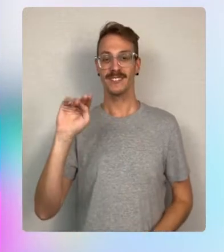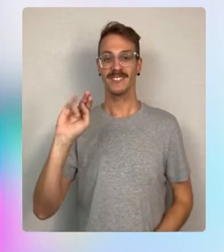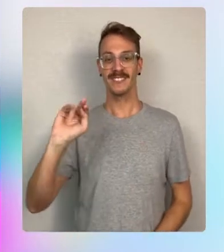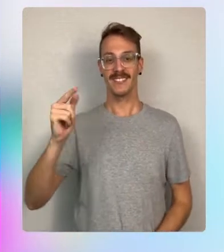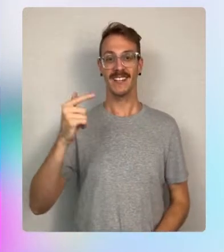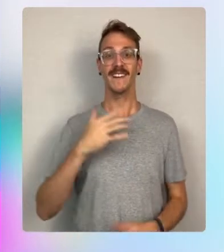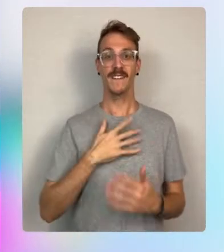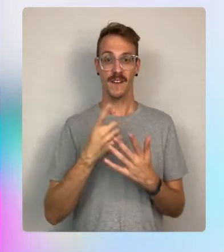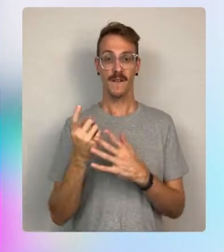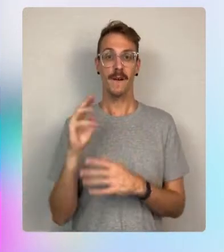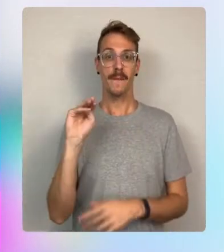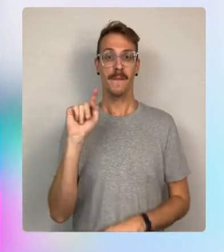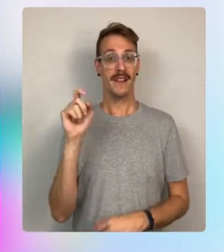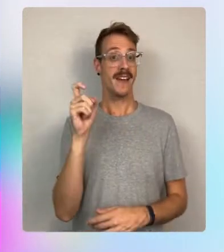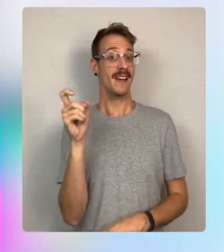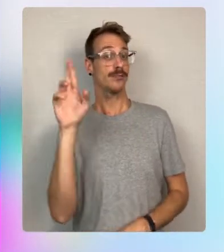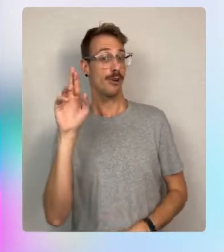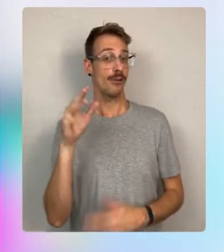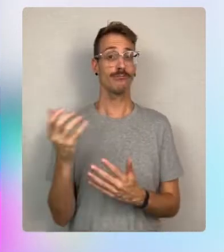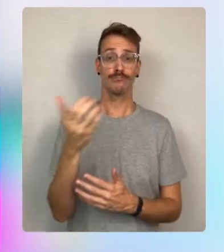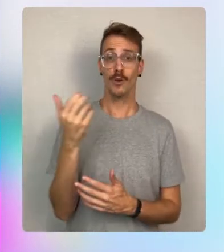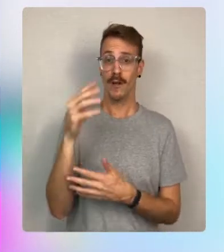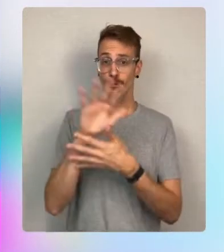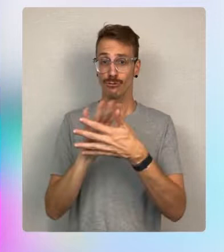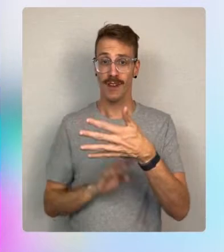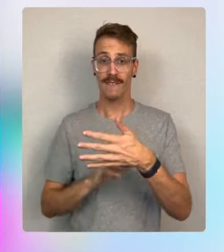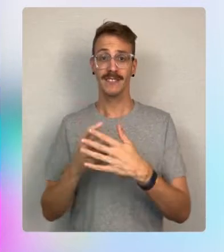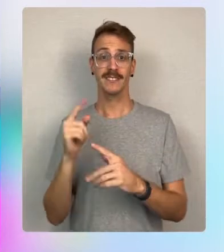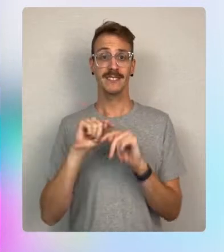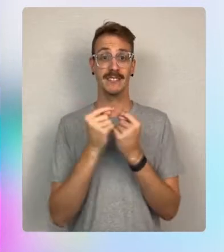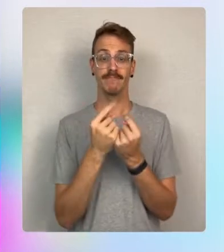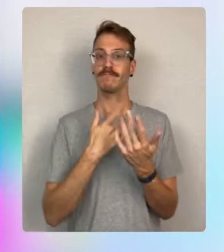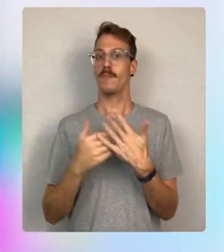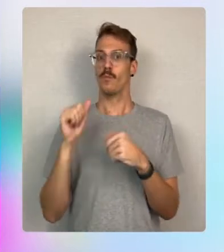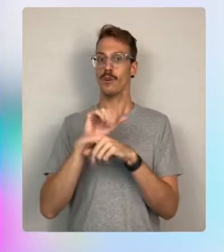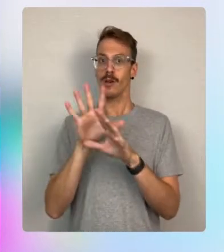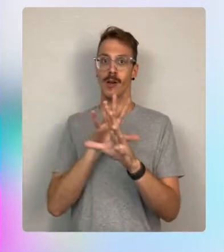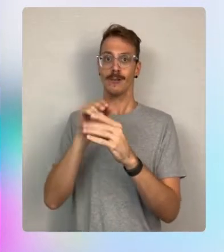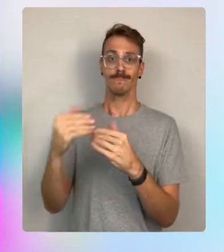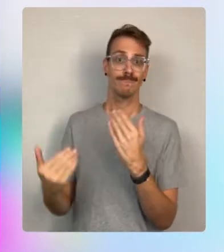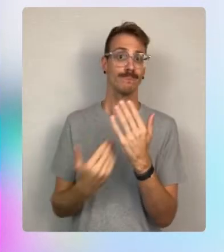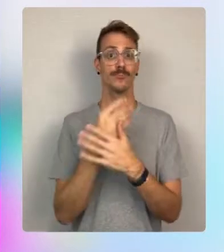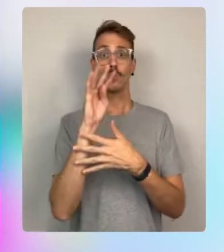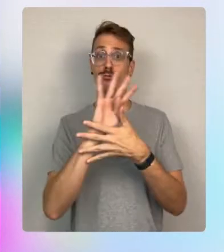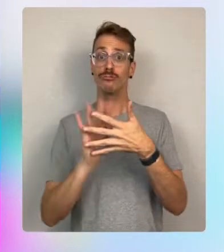from the Meta XR mobile graphics team. I've been working on bringing new graphics features